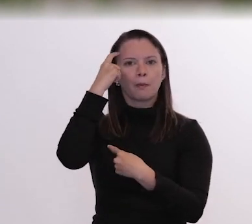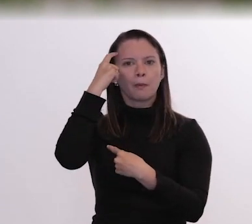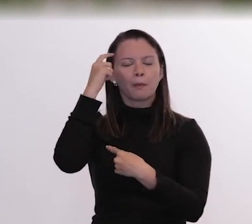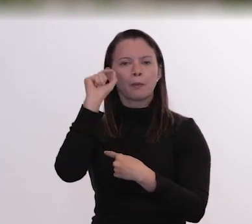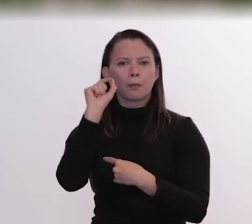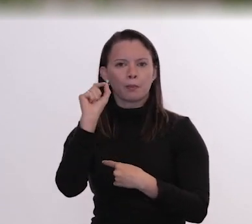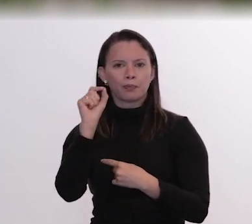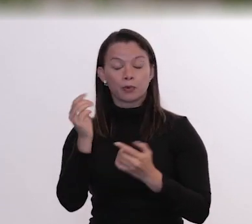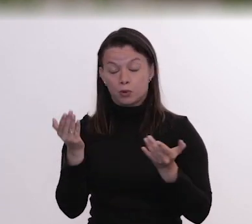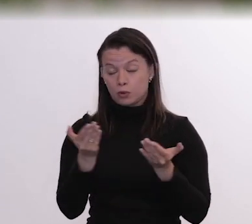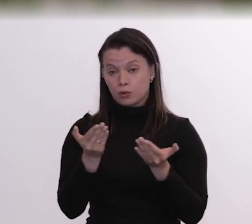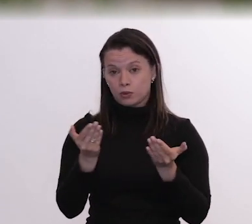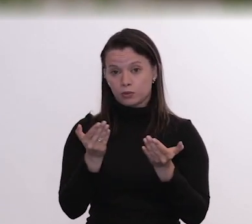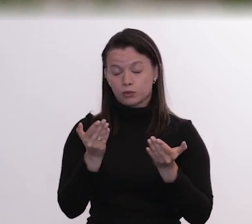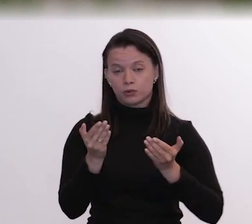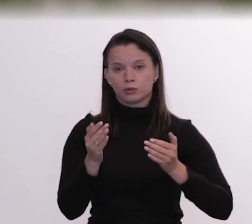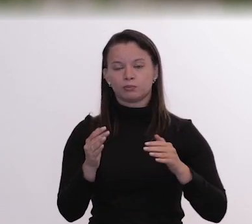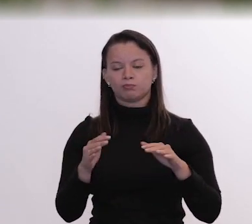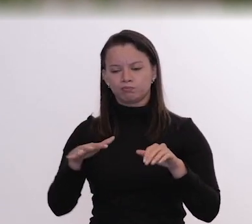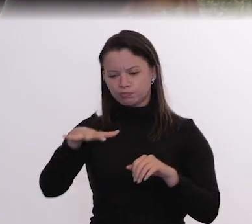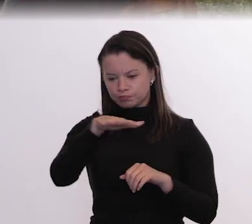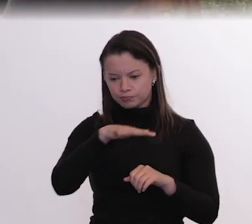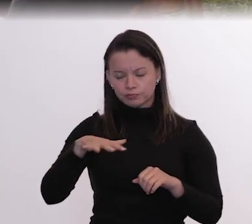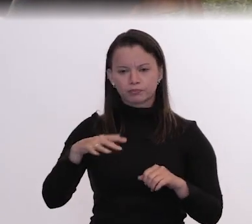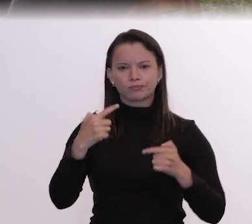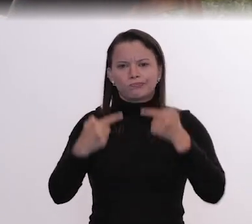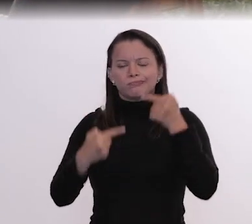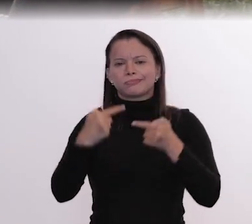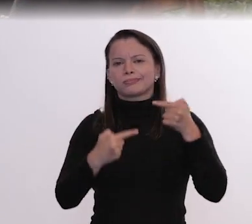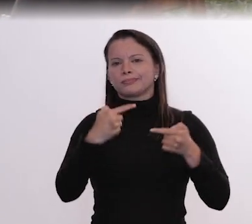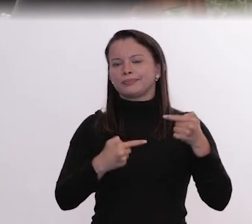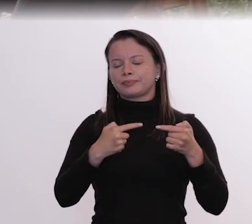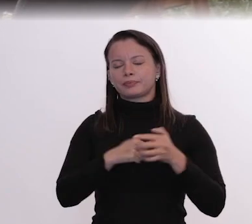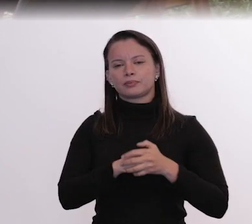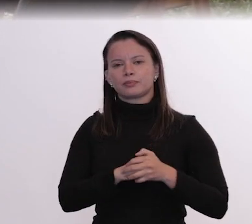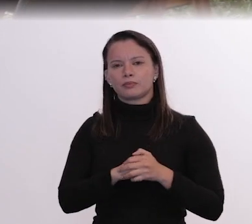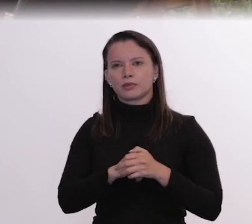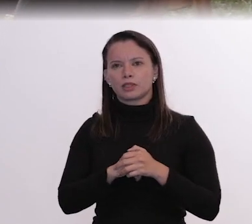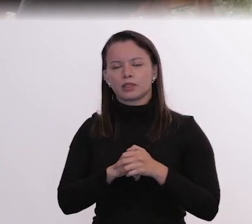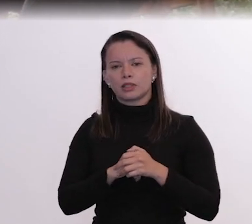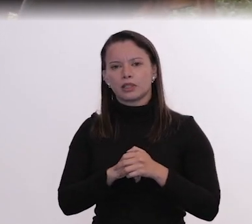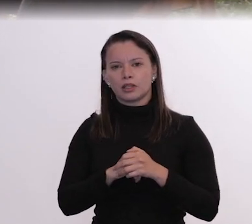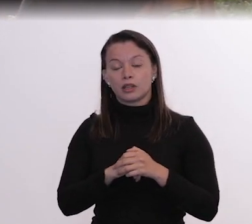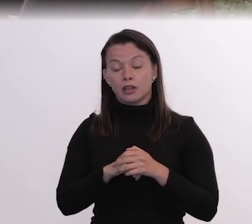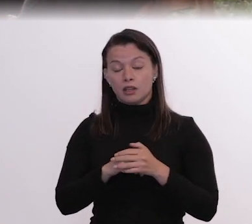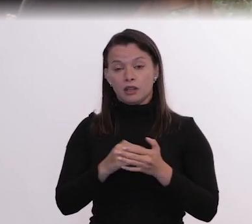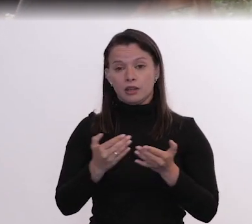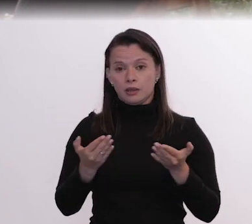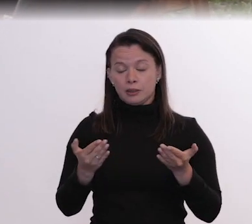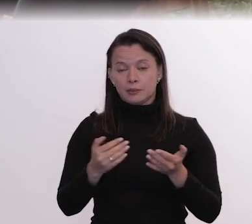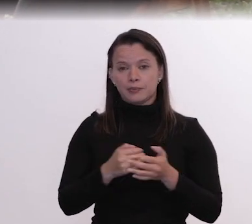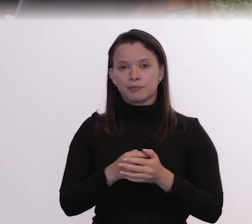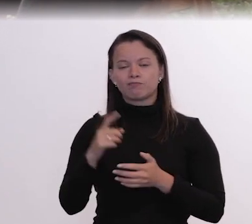political class which is still… It’s hard.